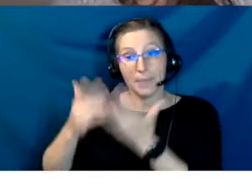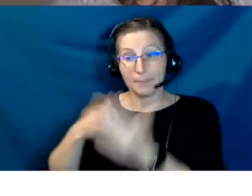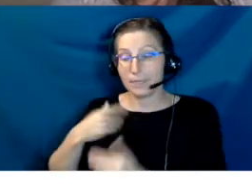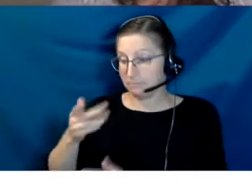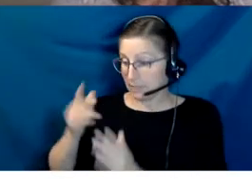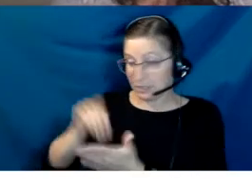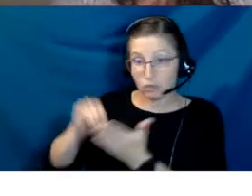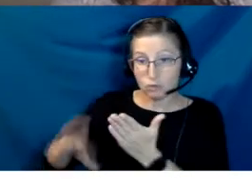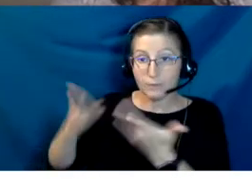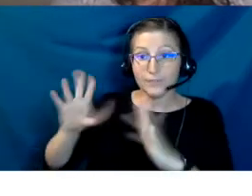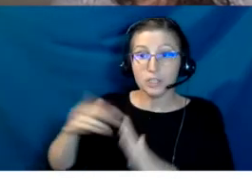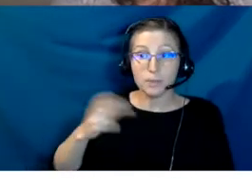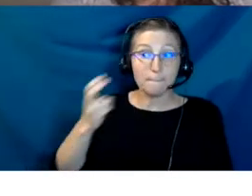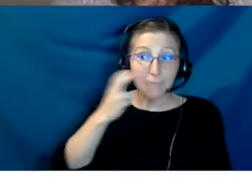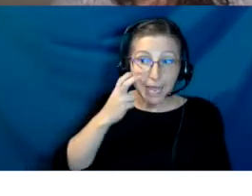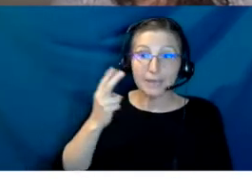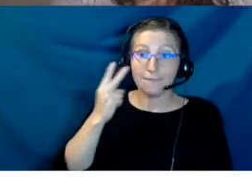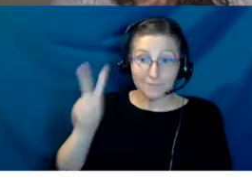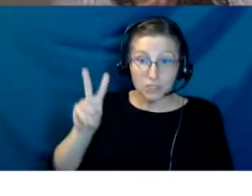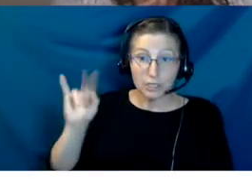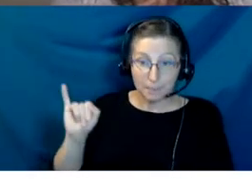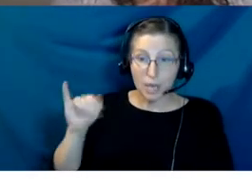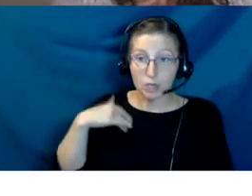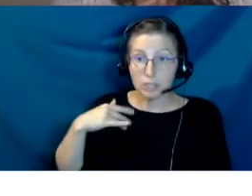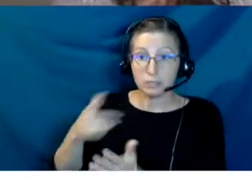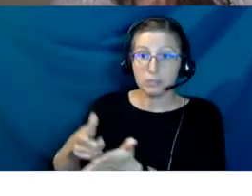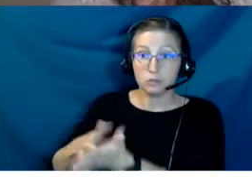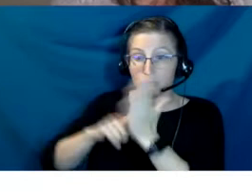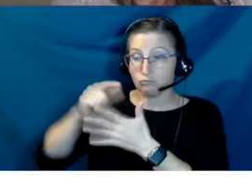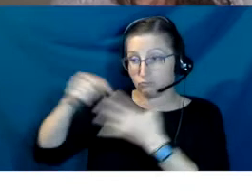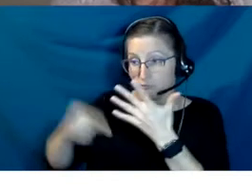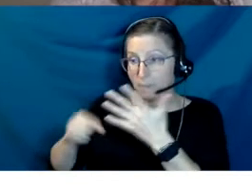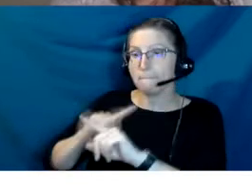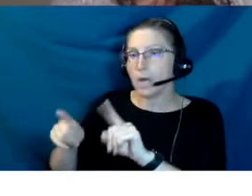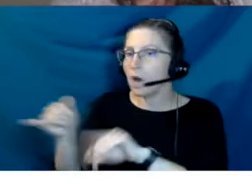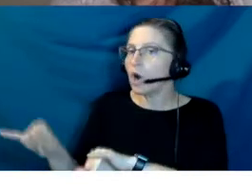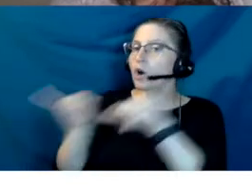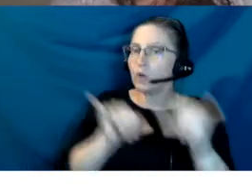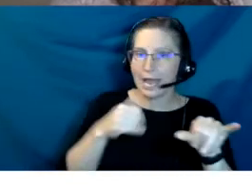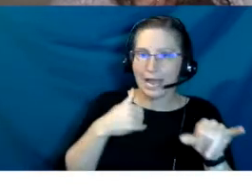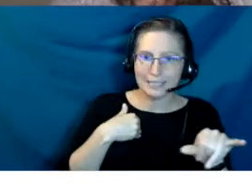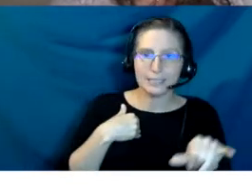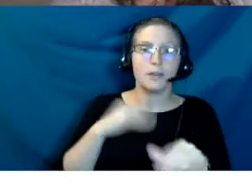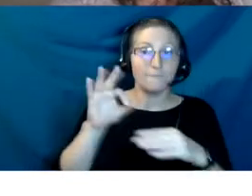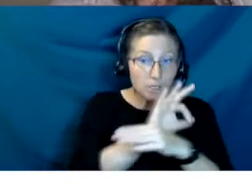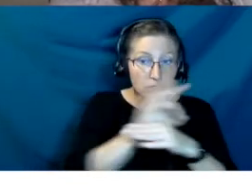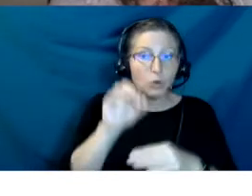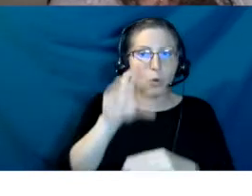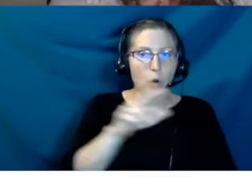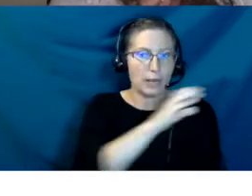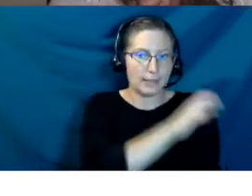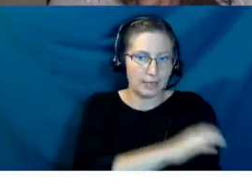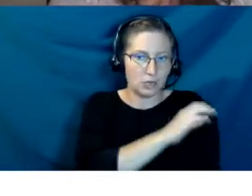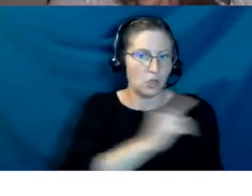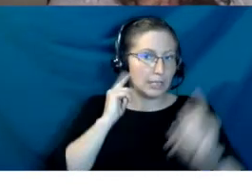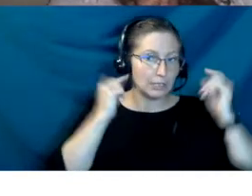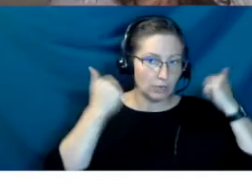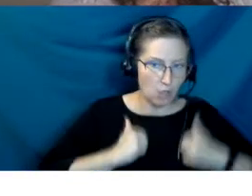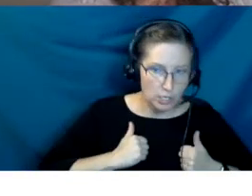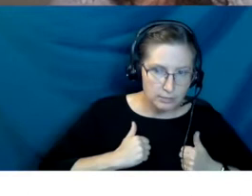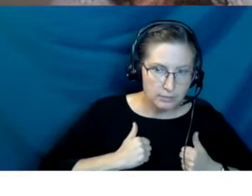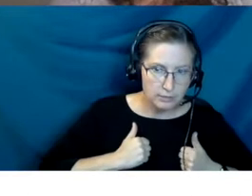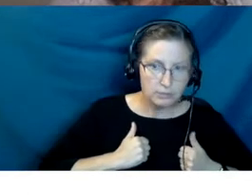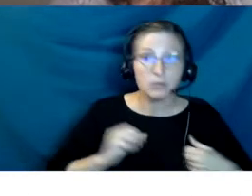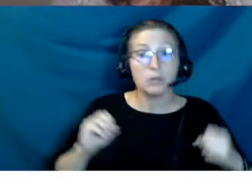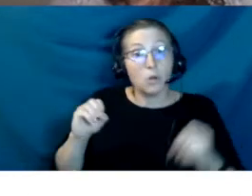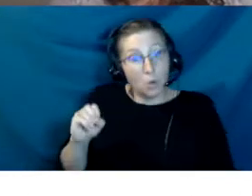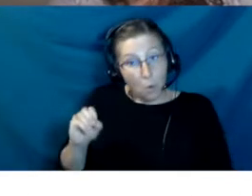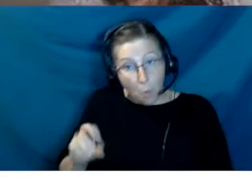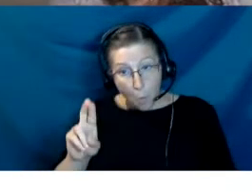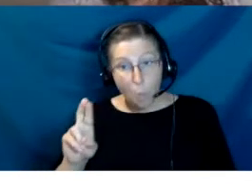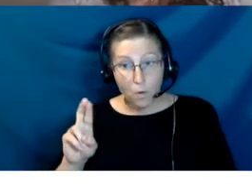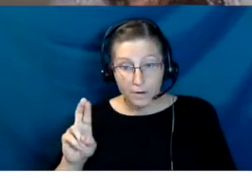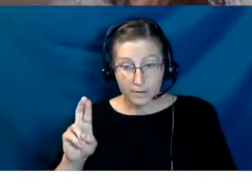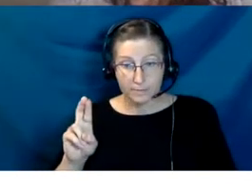functional or clinical hearing loss. Or a child might have a documented medical diagnosis